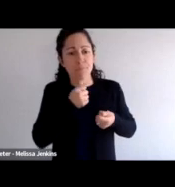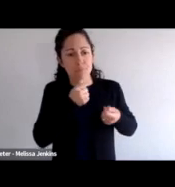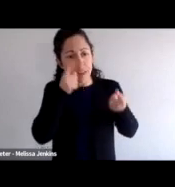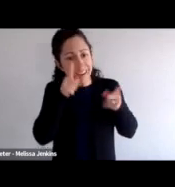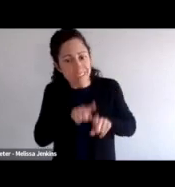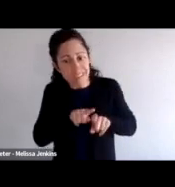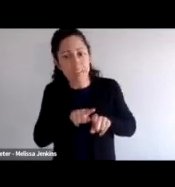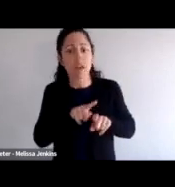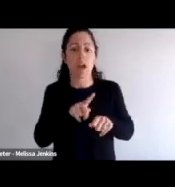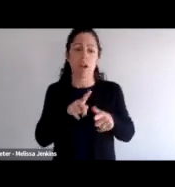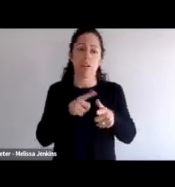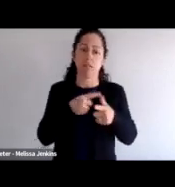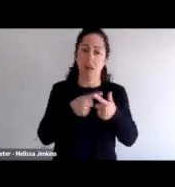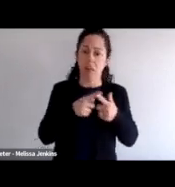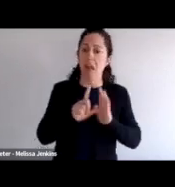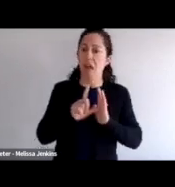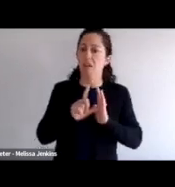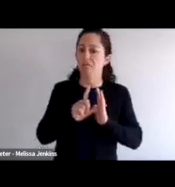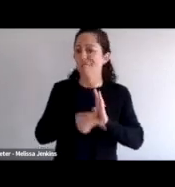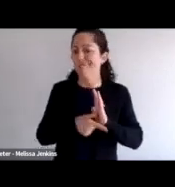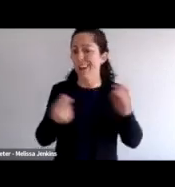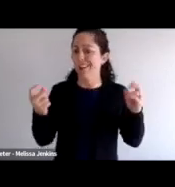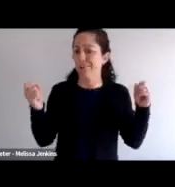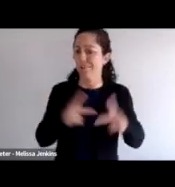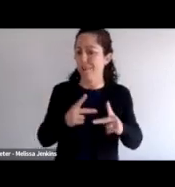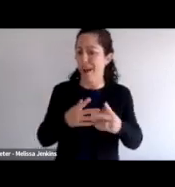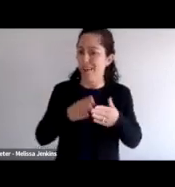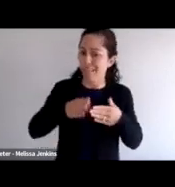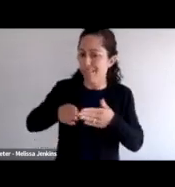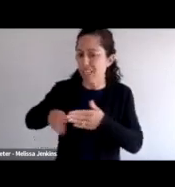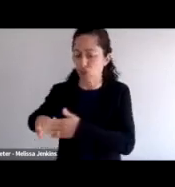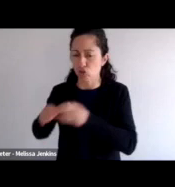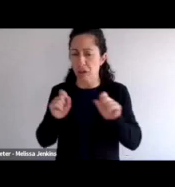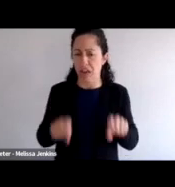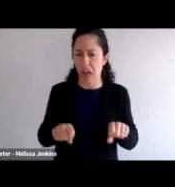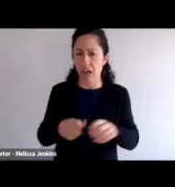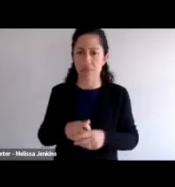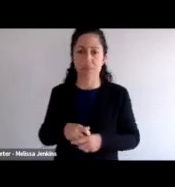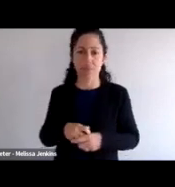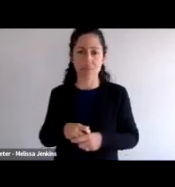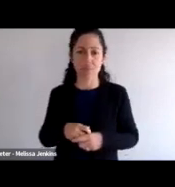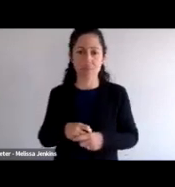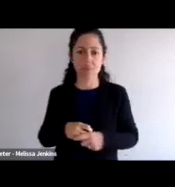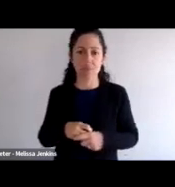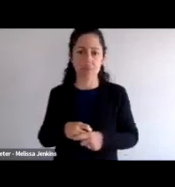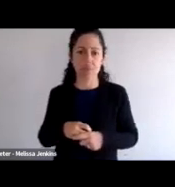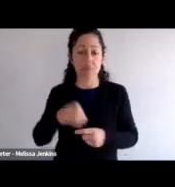and you can come back and finish any time. We will send reminders if you have started a